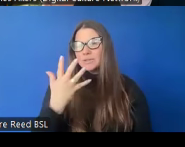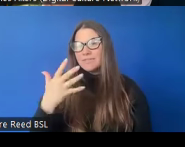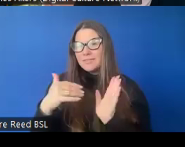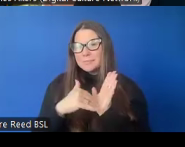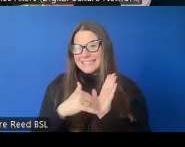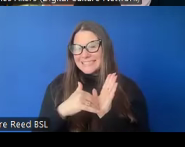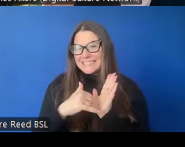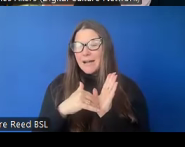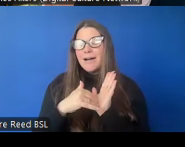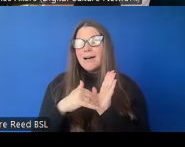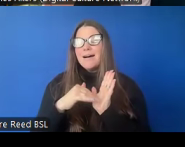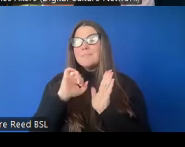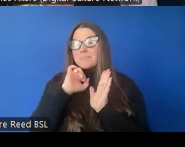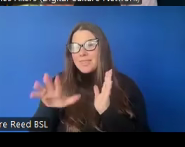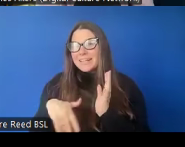You'll know where we are, our little horsey here.